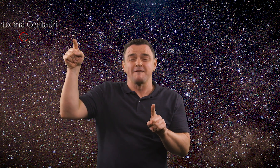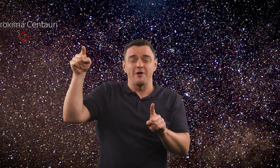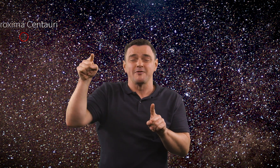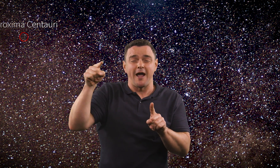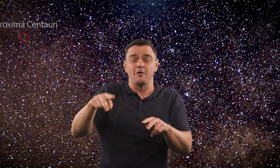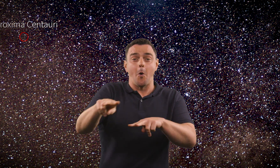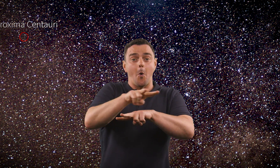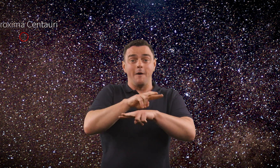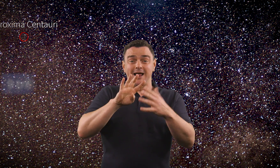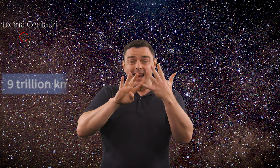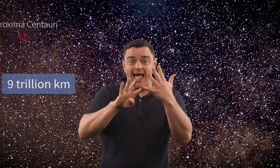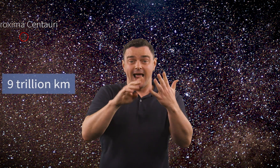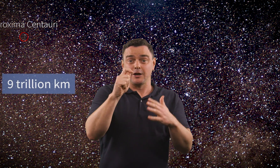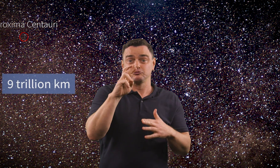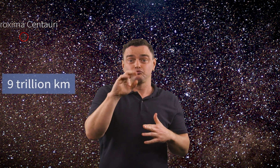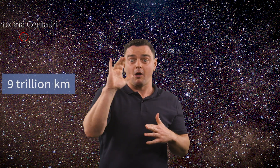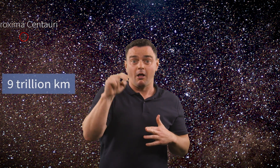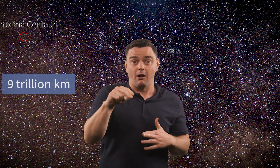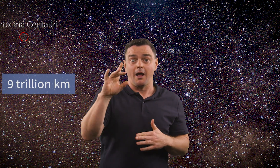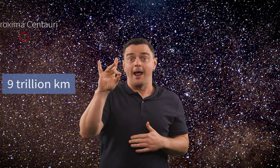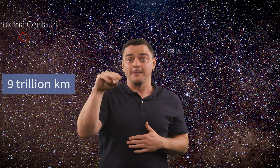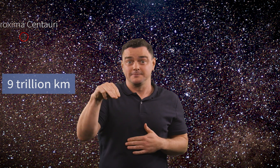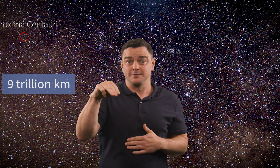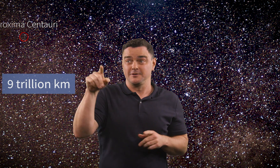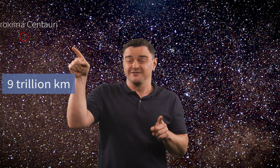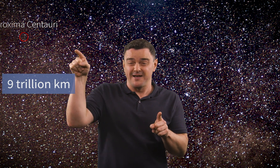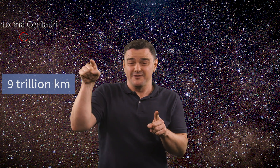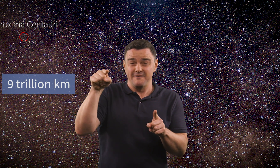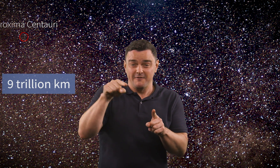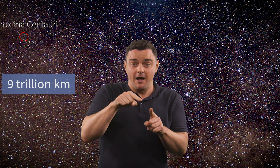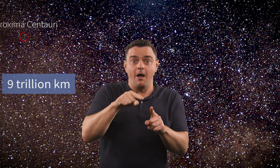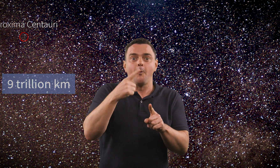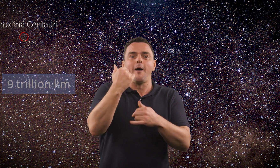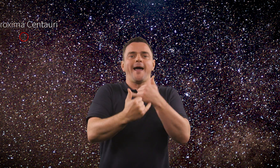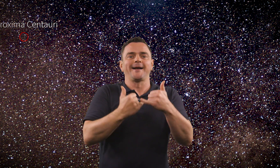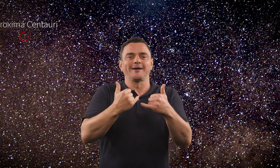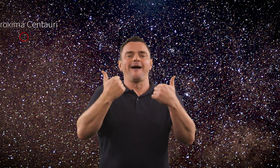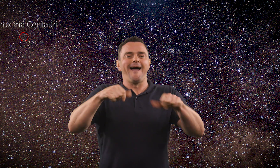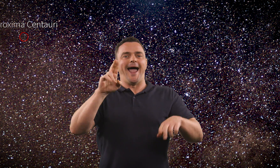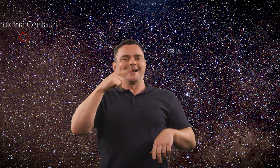It hasn't yet reached us, so we can't yet see it. In one year, the light travels a distance of